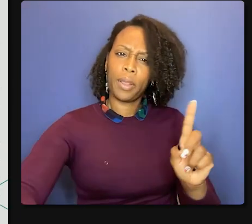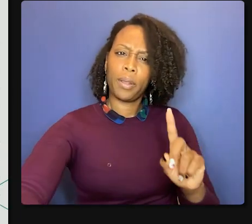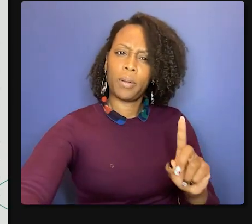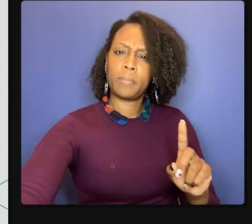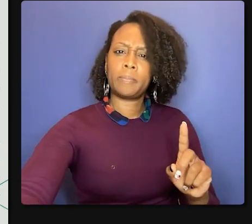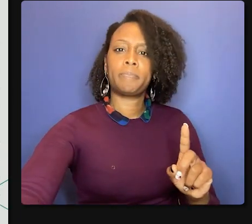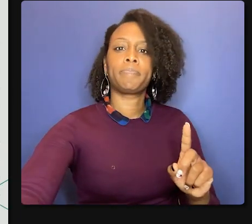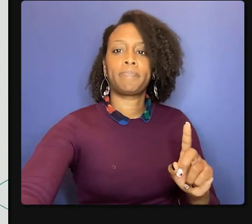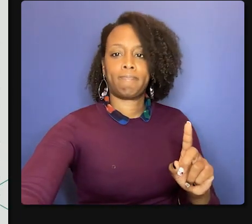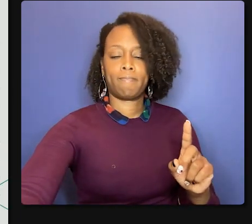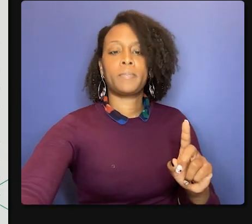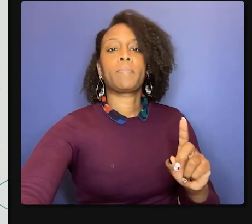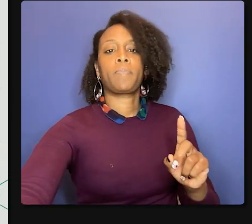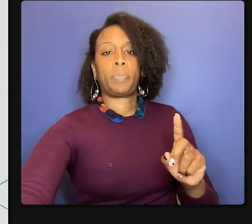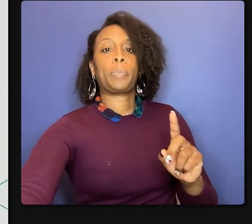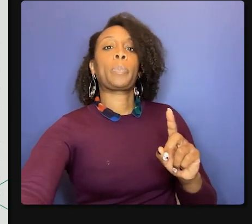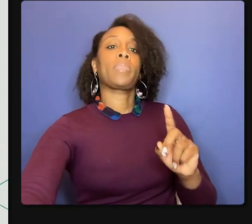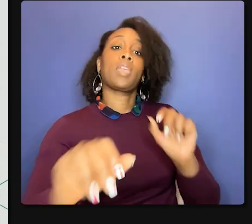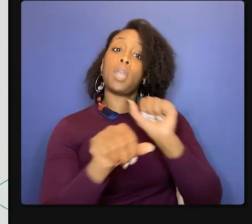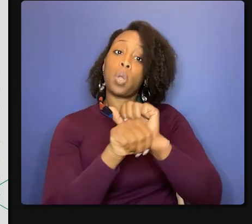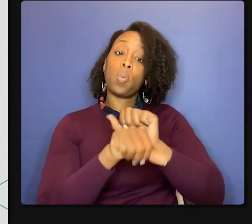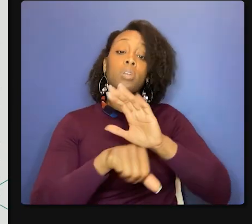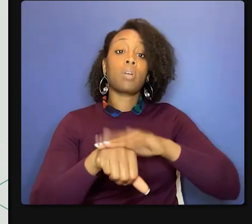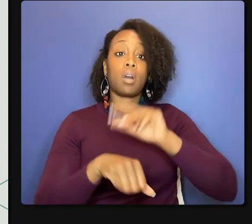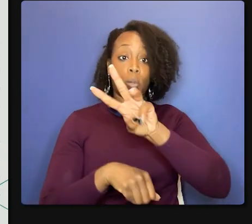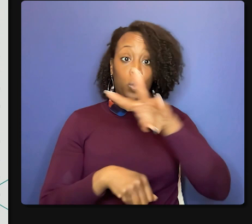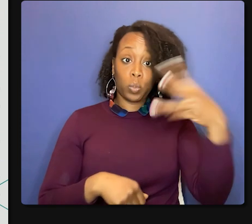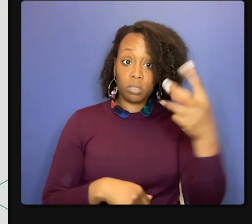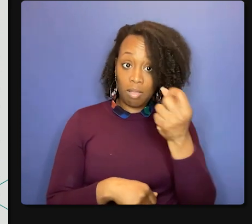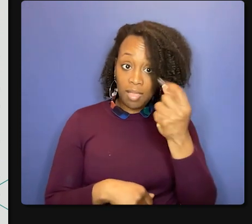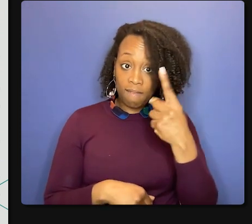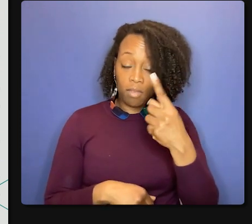Well, DirectStorage works on Windows 11 and is compatible on Windows 10.